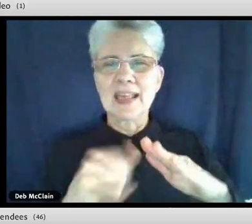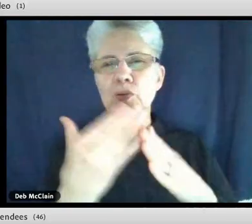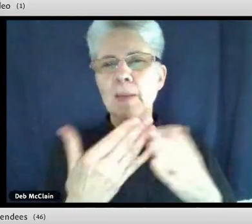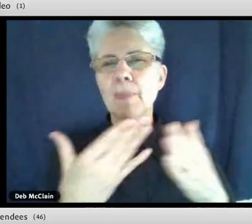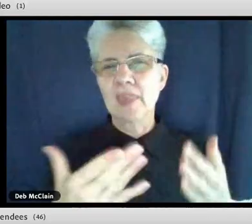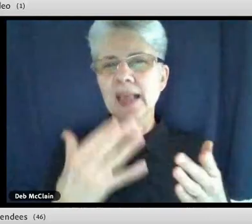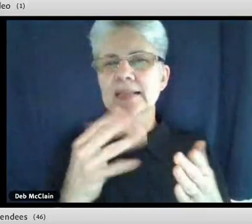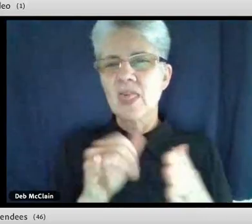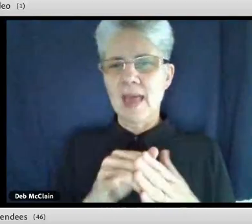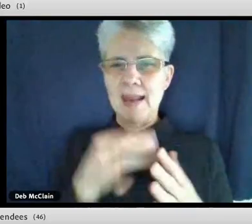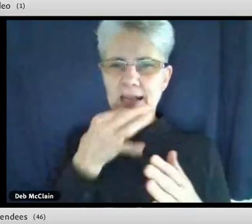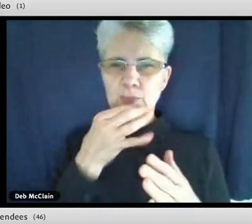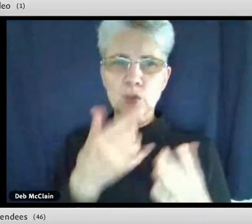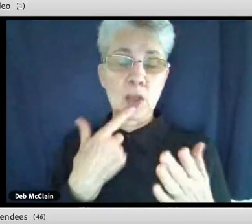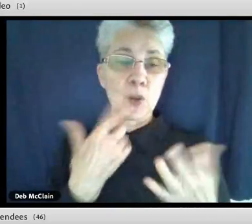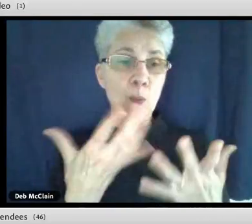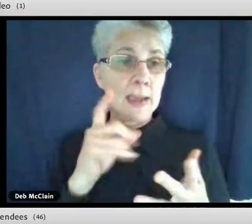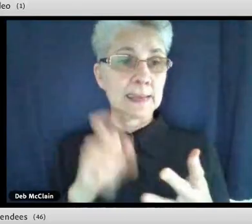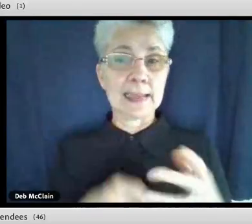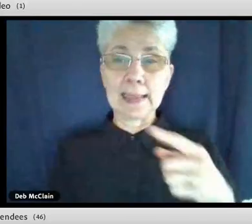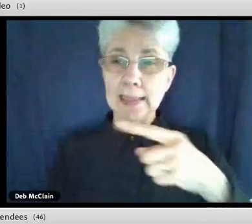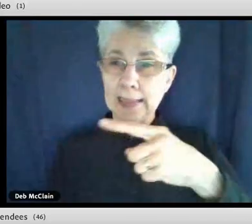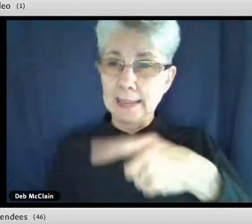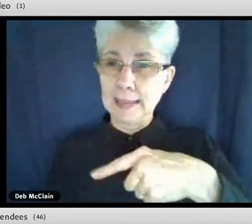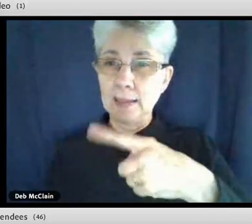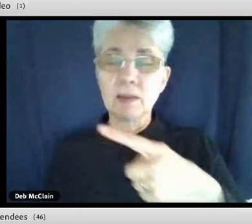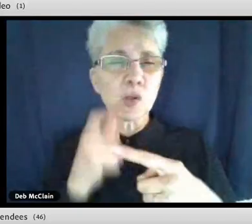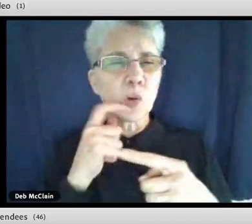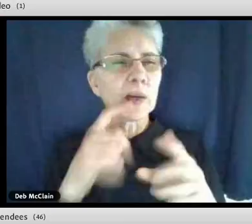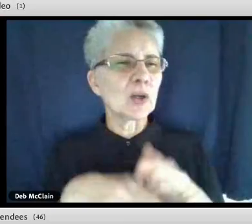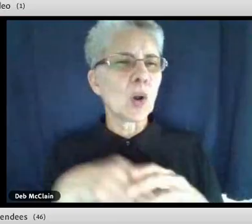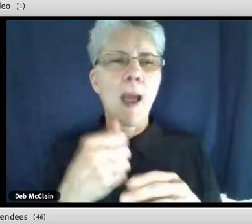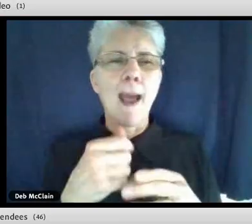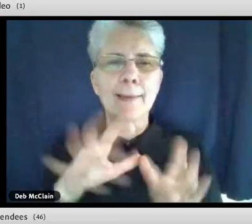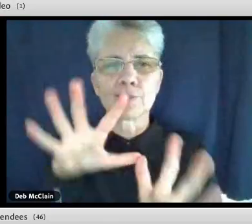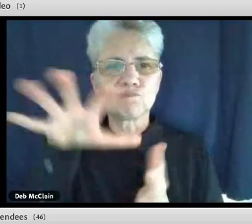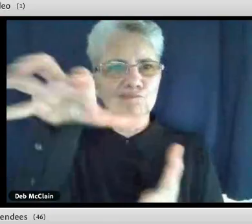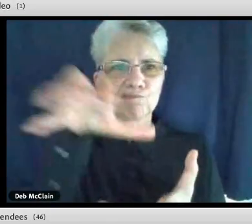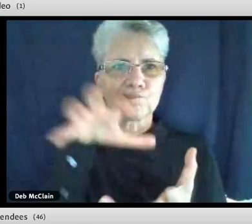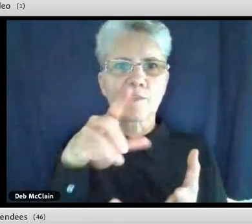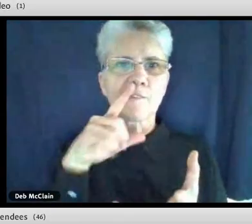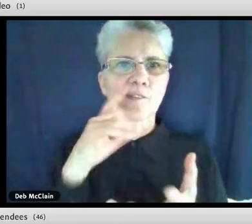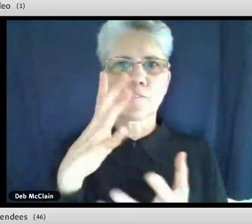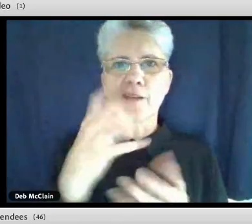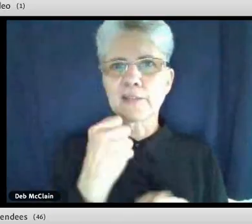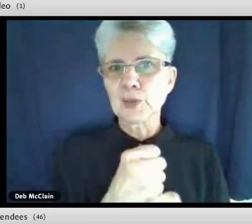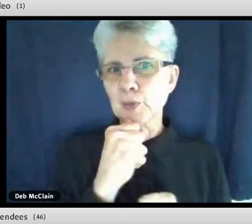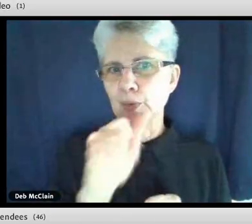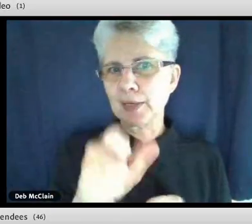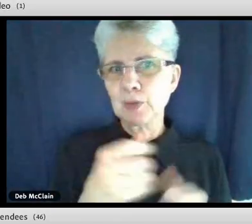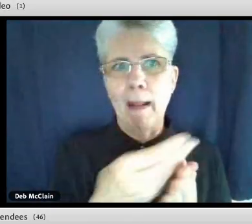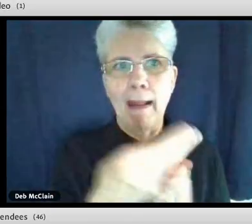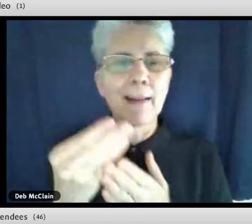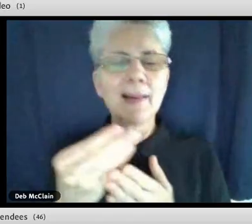that the experts say that you might need. You don't need to go out and stockpile for, you know, 5 years. We do have food.